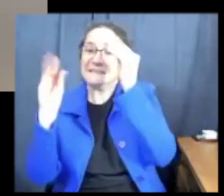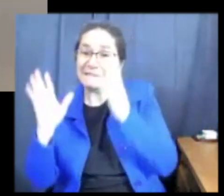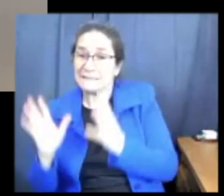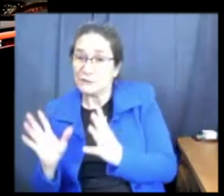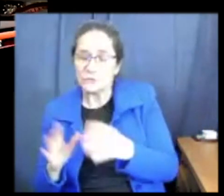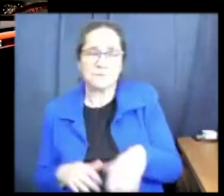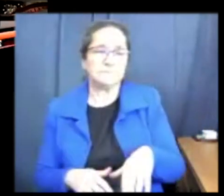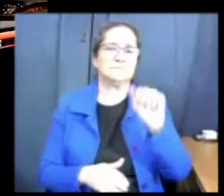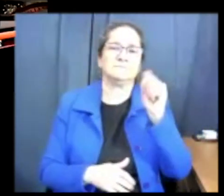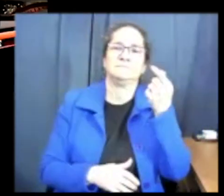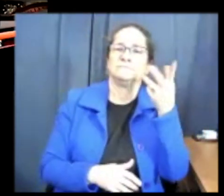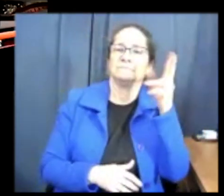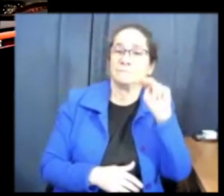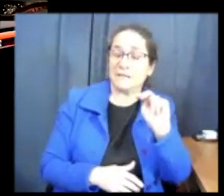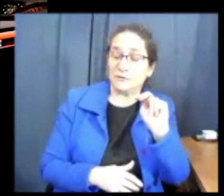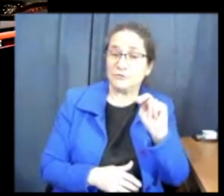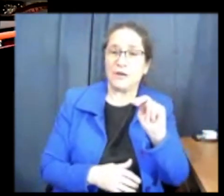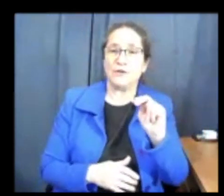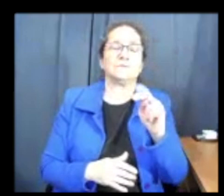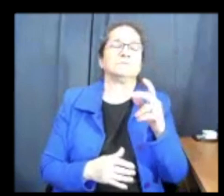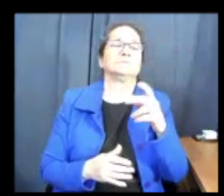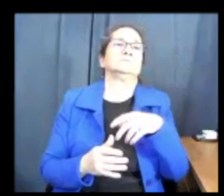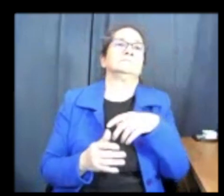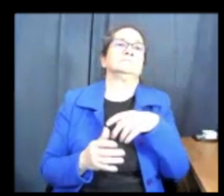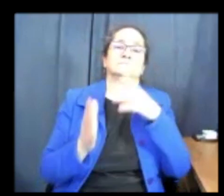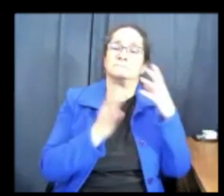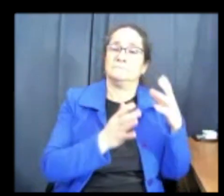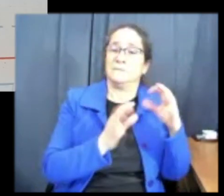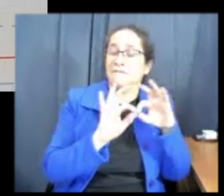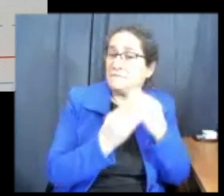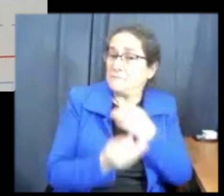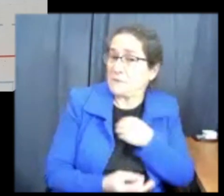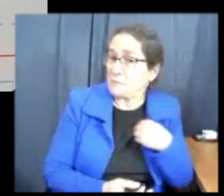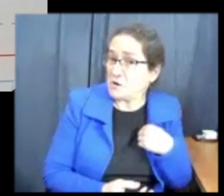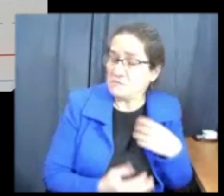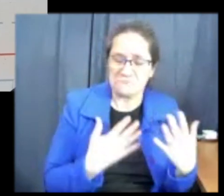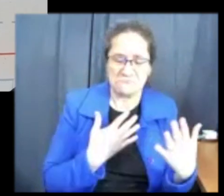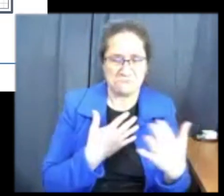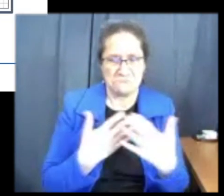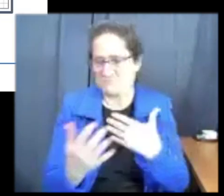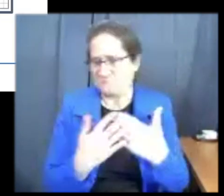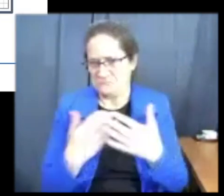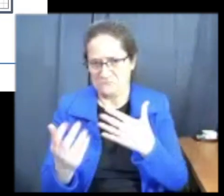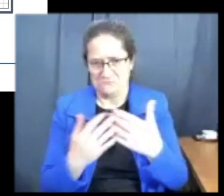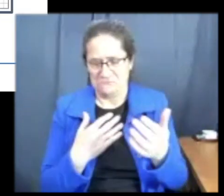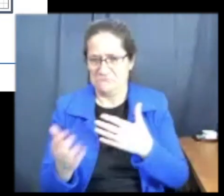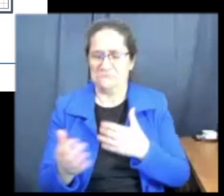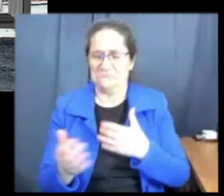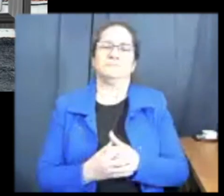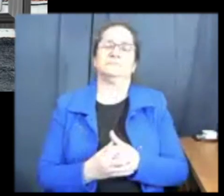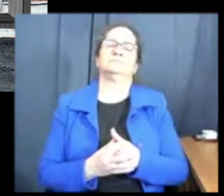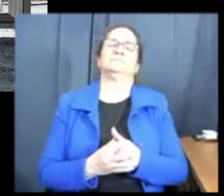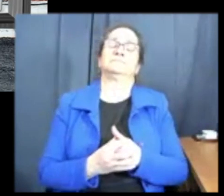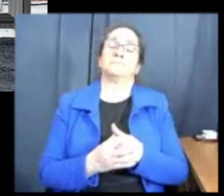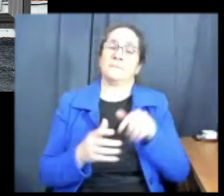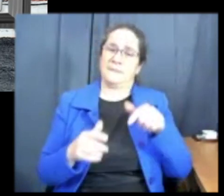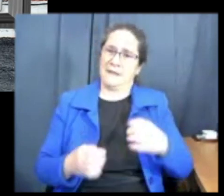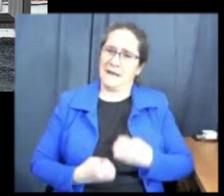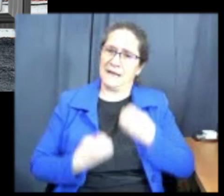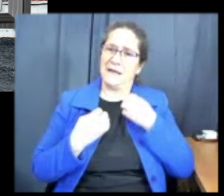providing resources to educators or a family member, navigating your role during at home learning inspire Ed is for you.